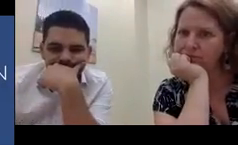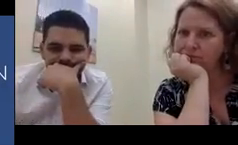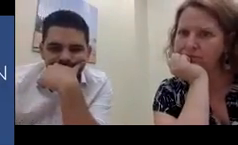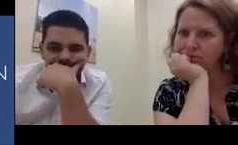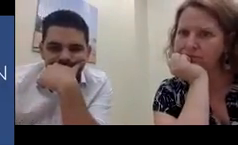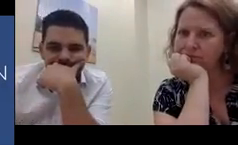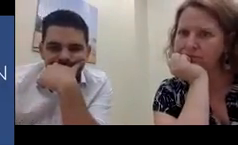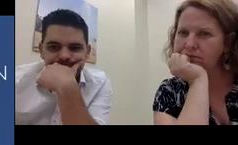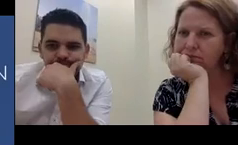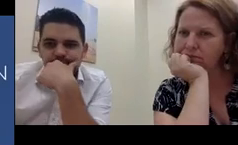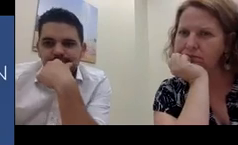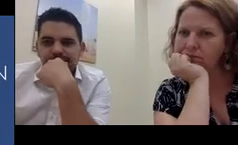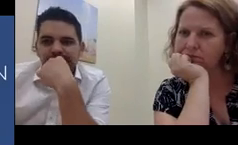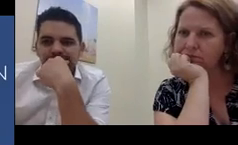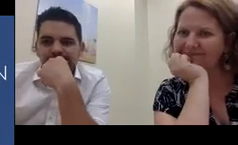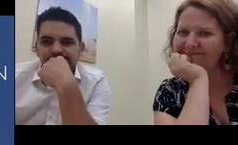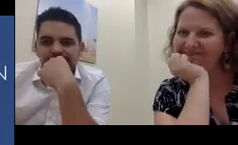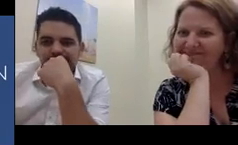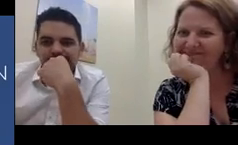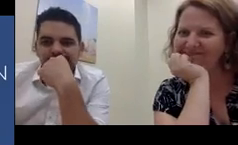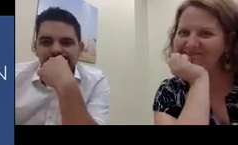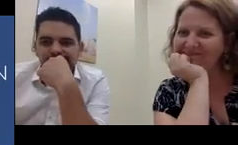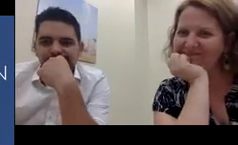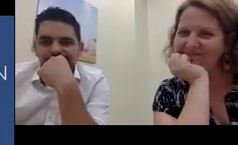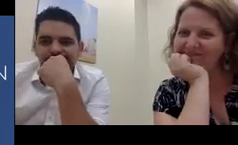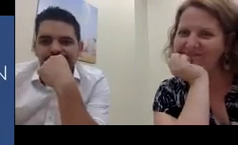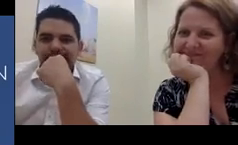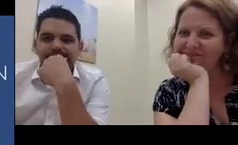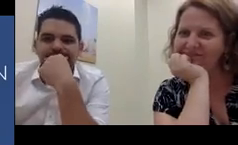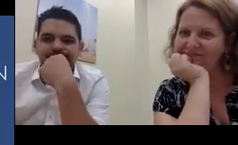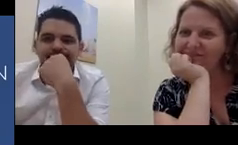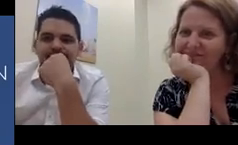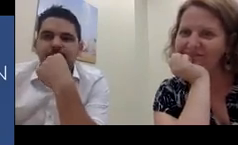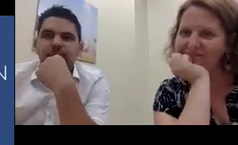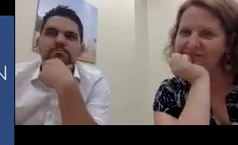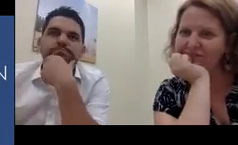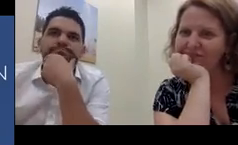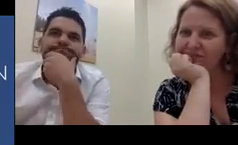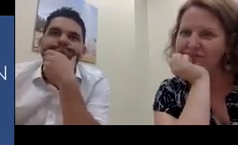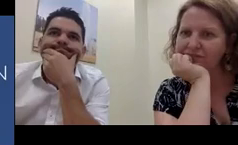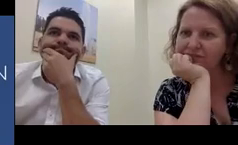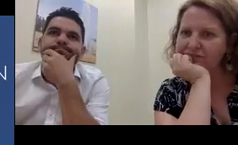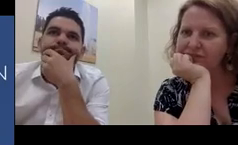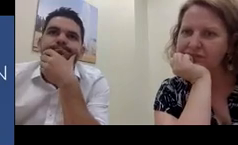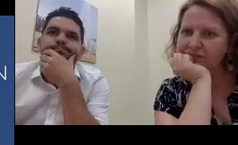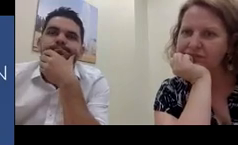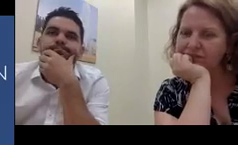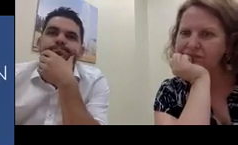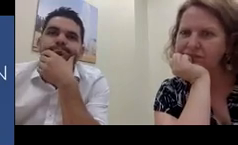And I can't thank Josh and Kristina enough for their great presentation and explanation around this project, and the work that was done,